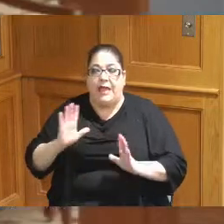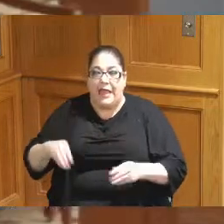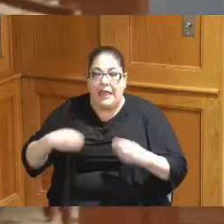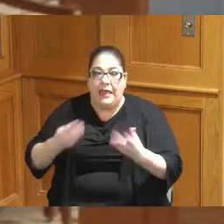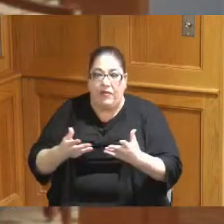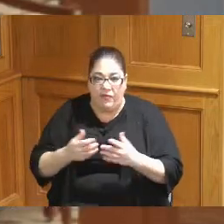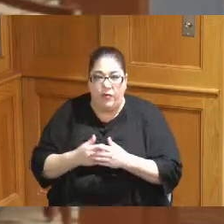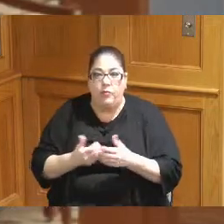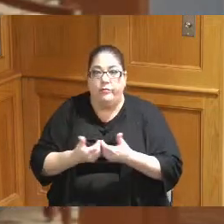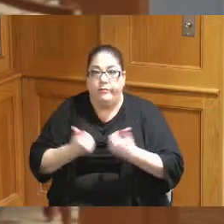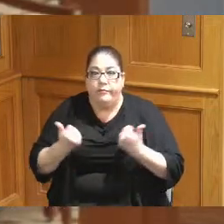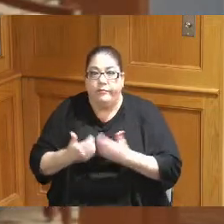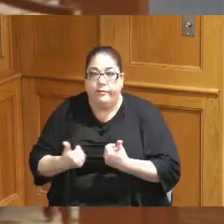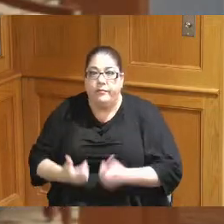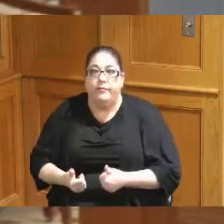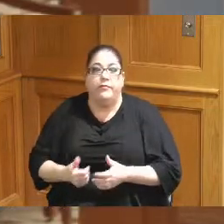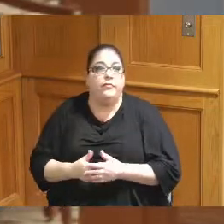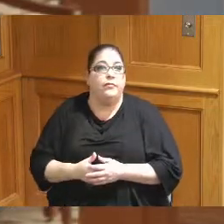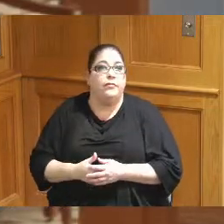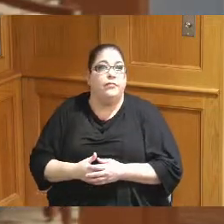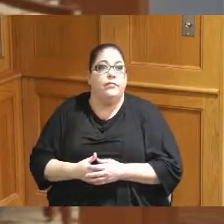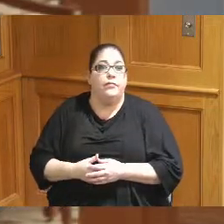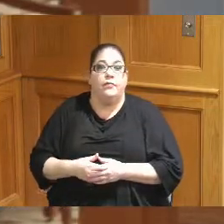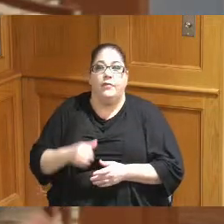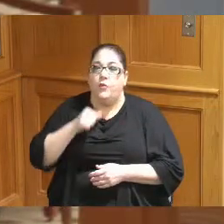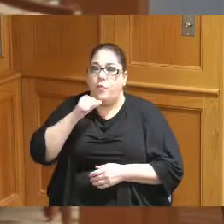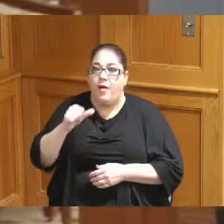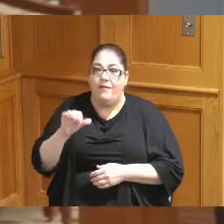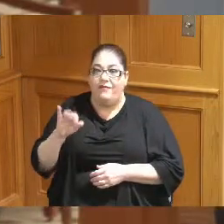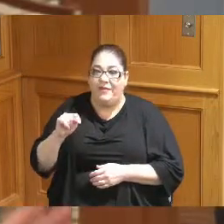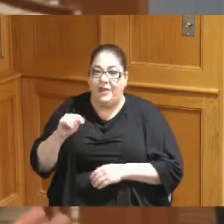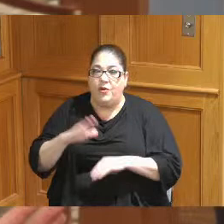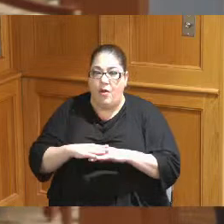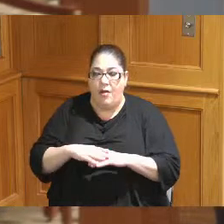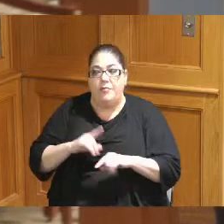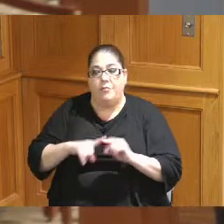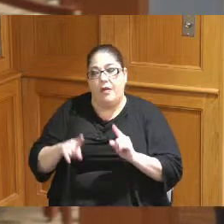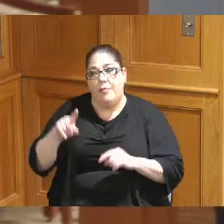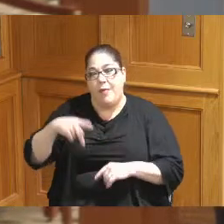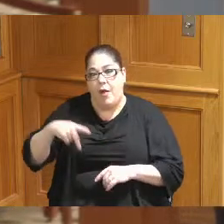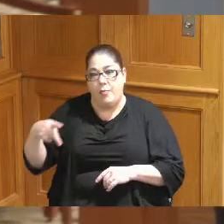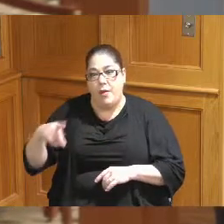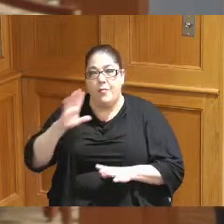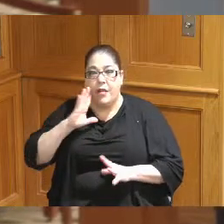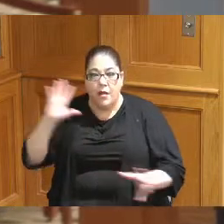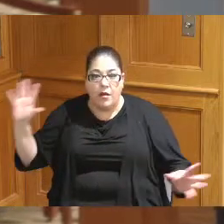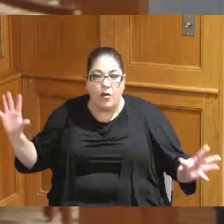which would not have fit on a PowerPoint slide I can give you a more comprehensive breakdown